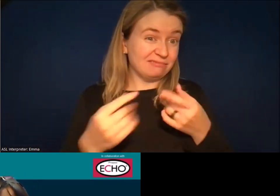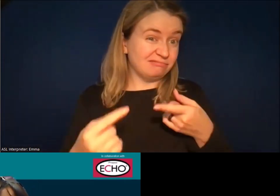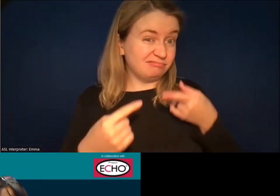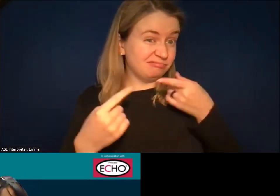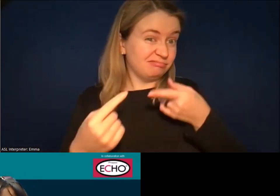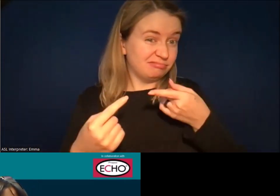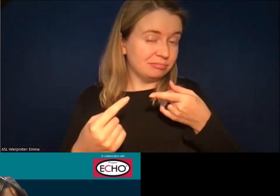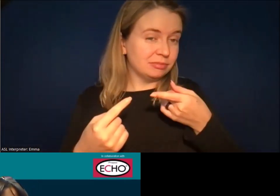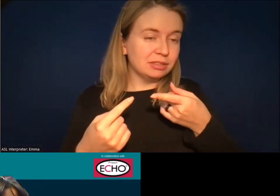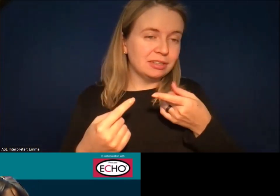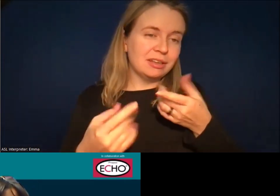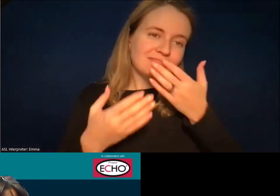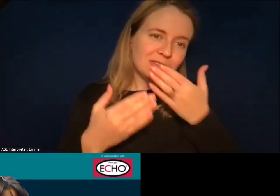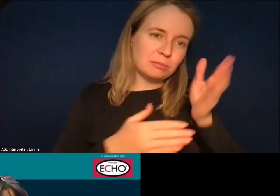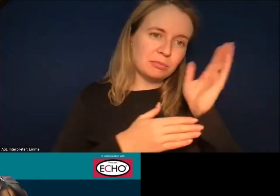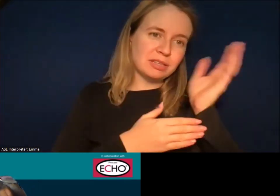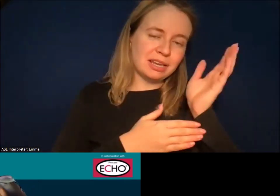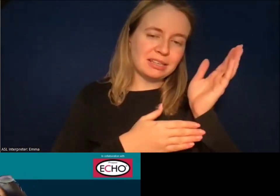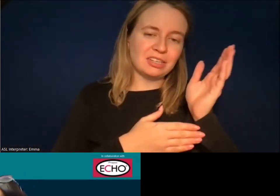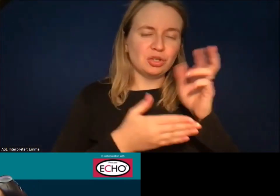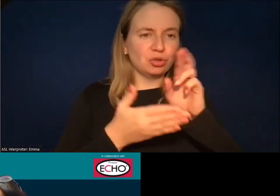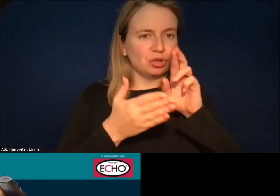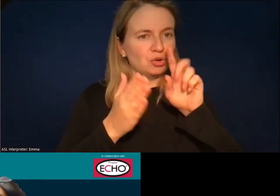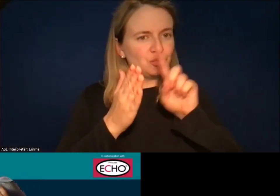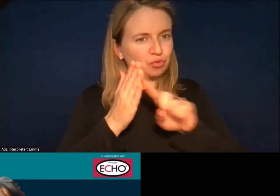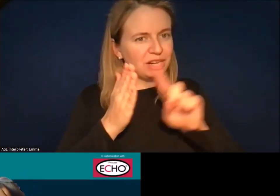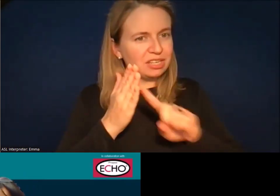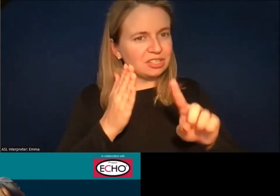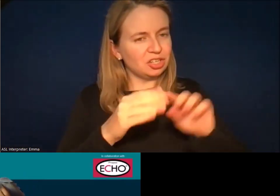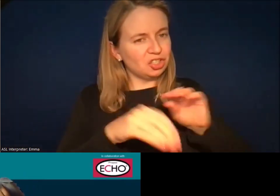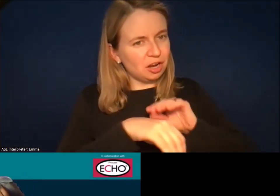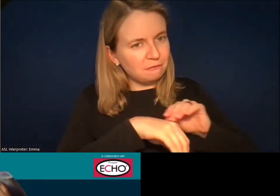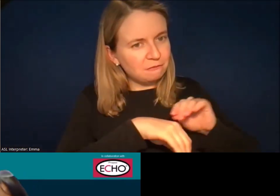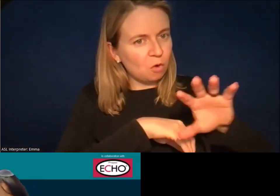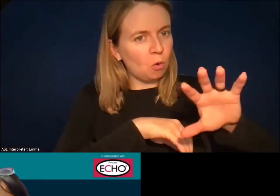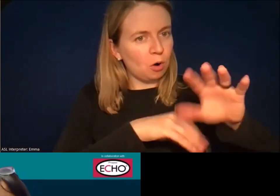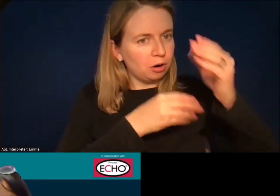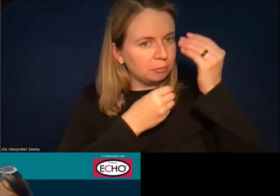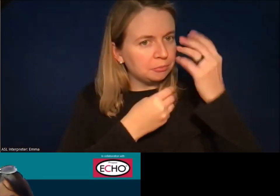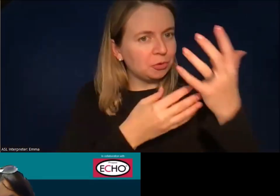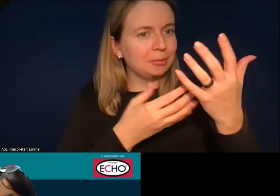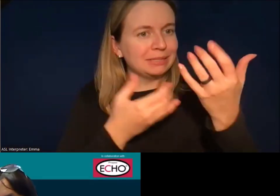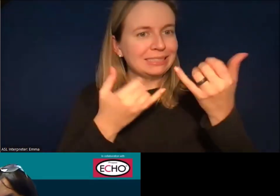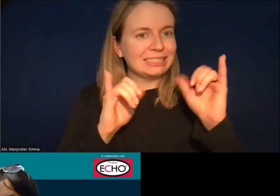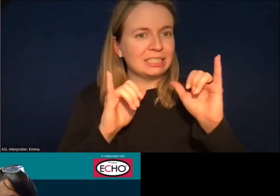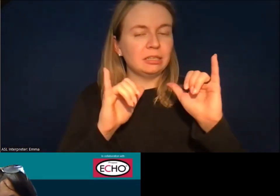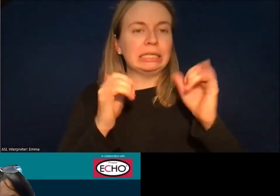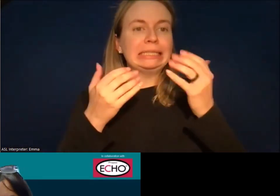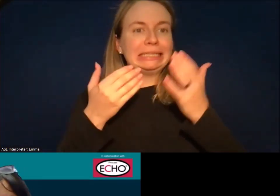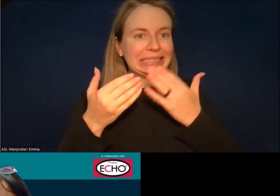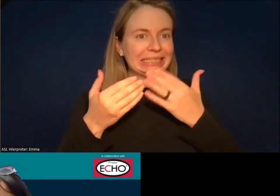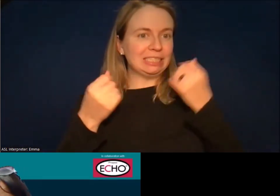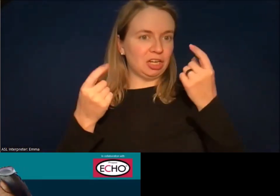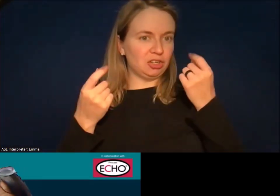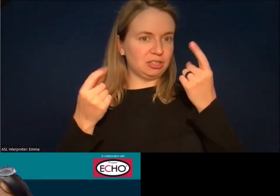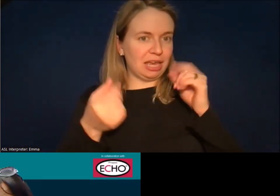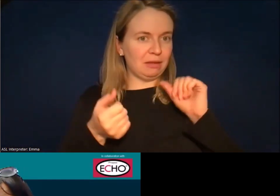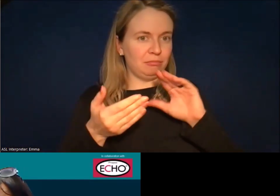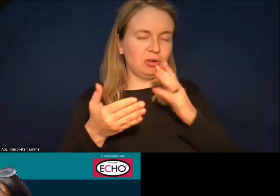you for presenting it in such a research, informed, but still a very understandable way. I appreciate a lot. Thank you so